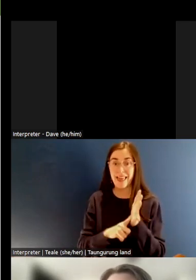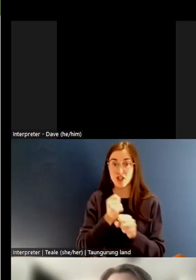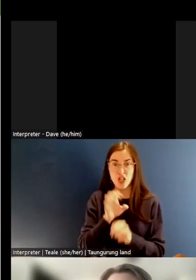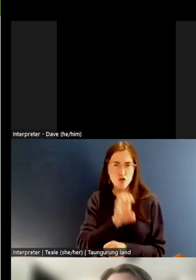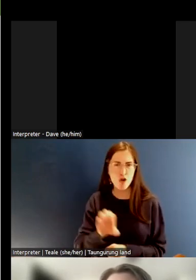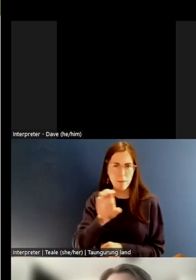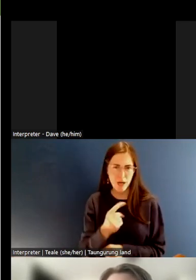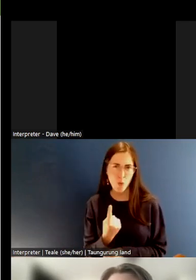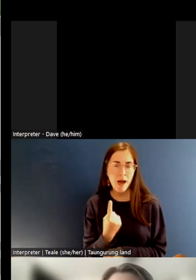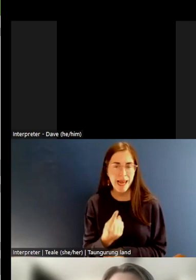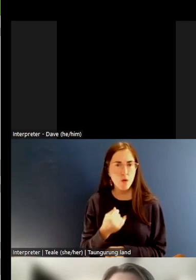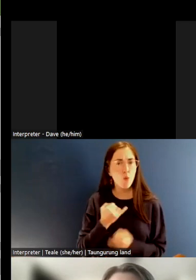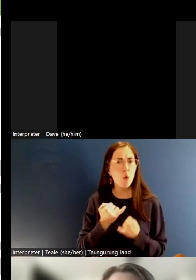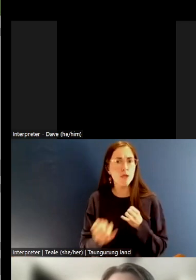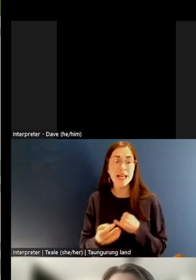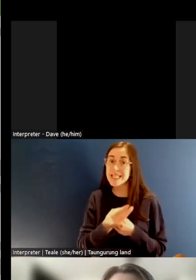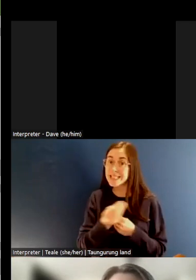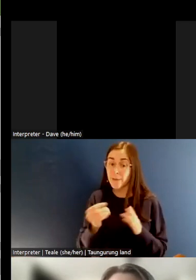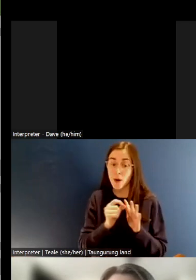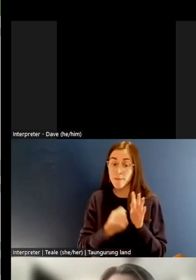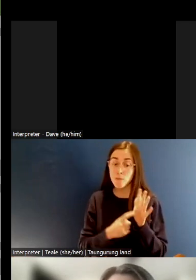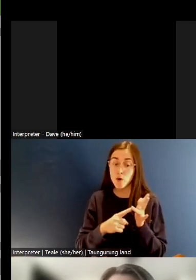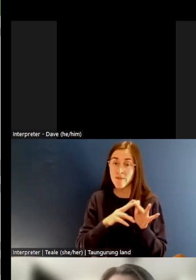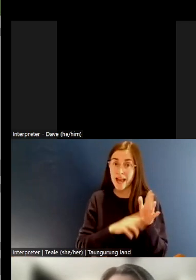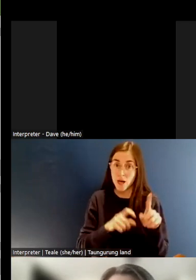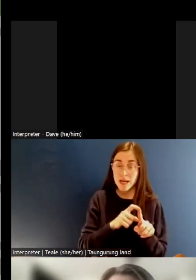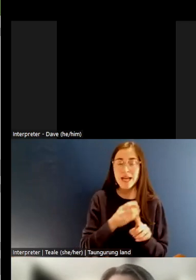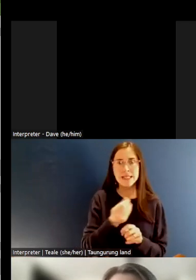So they had some profound, severe, moderate, and moderately-severe there.